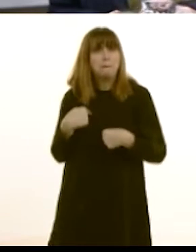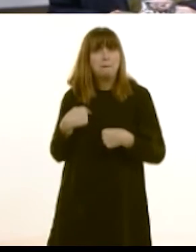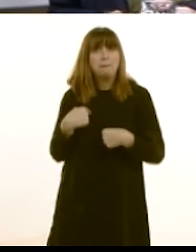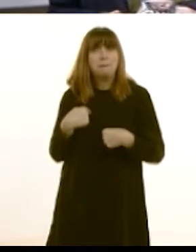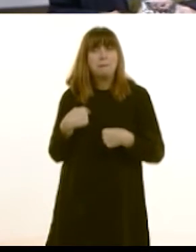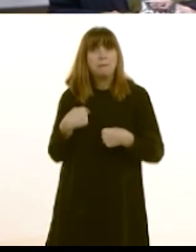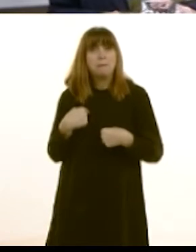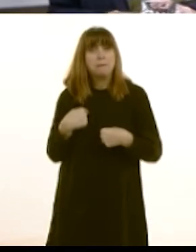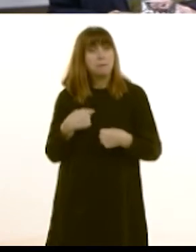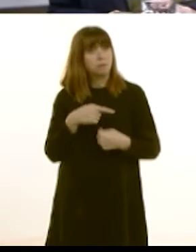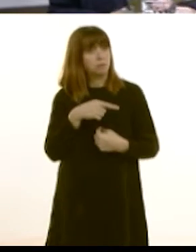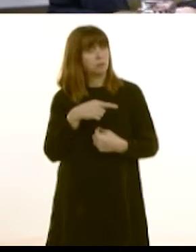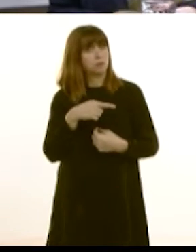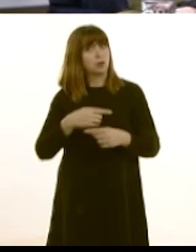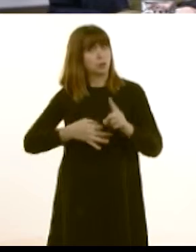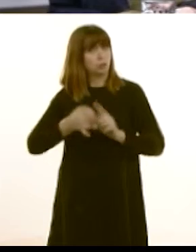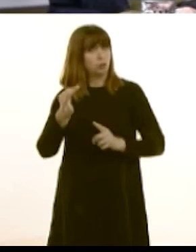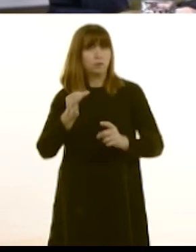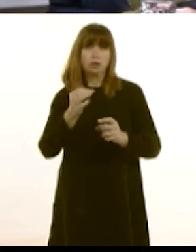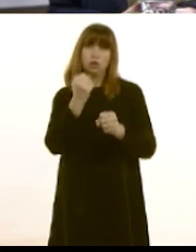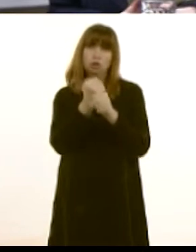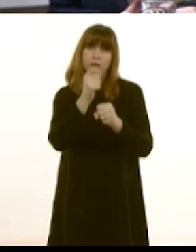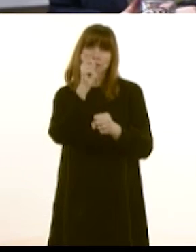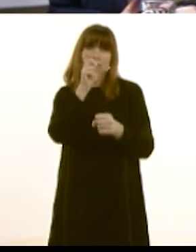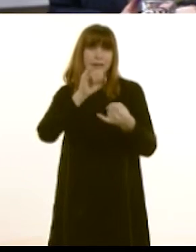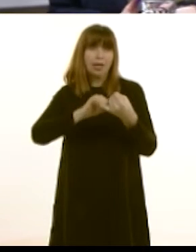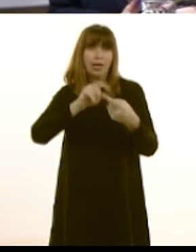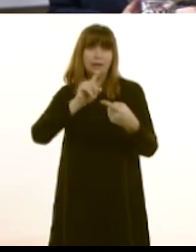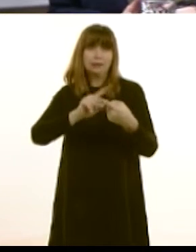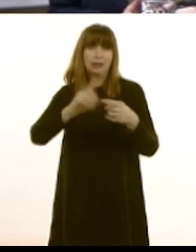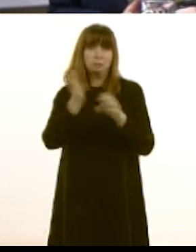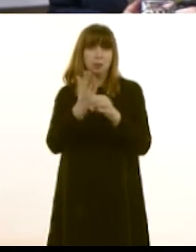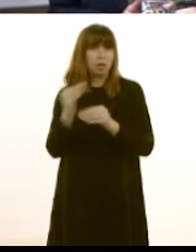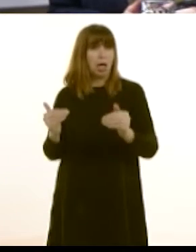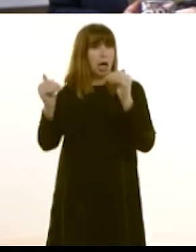We are seeing, of course, the best GCSE results ever in Walesónot as a result of this, that